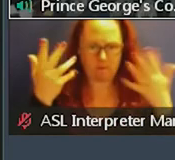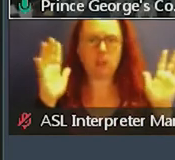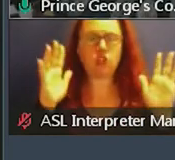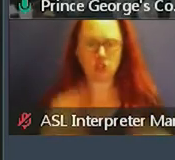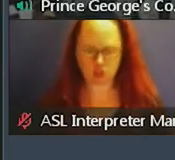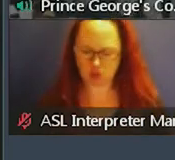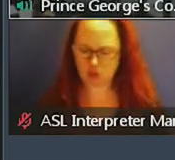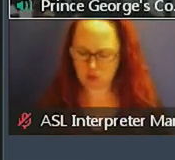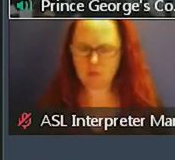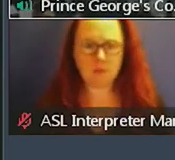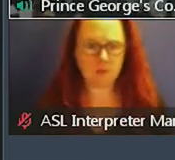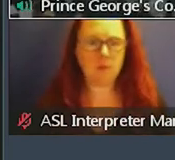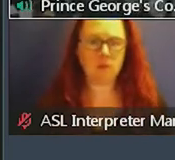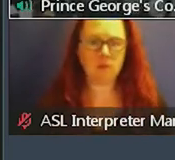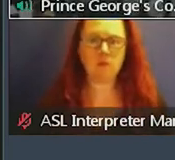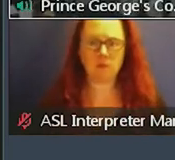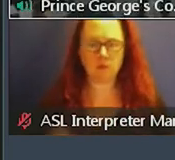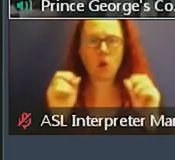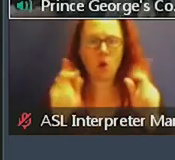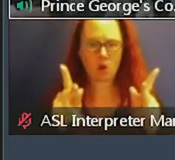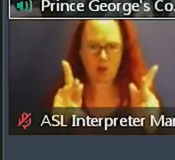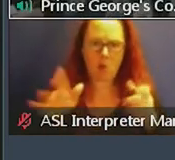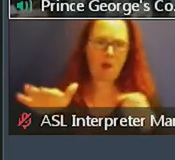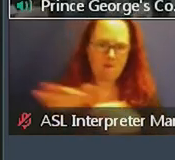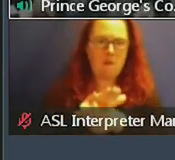Okay. Good. All right. We have the entire board.